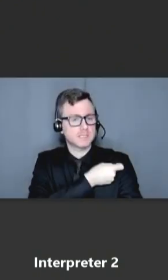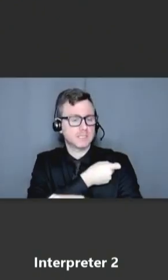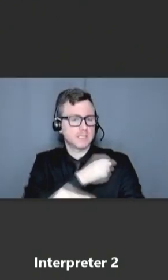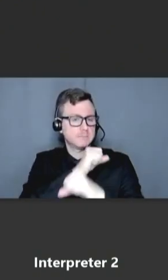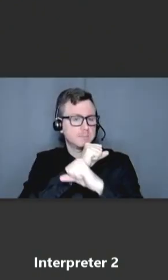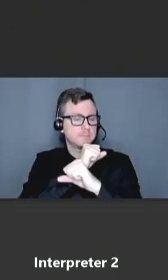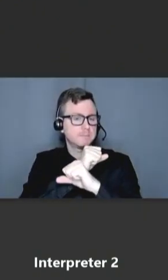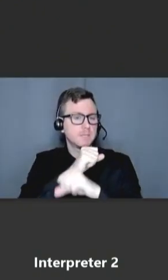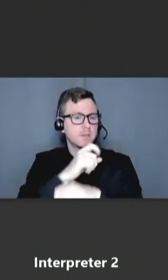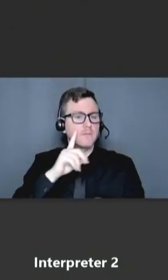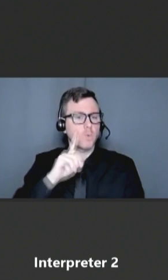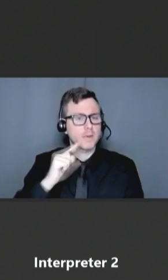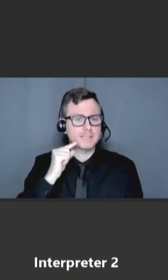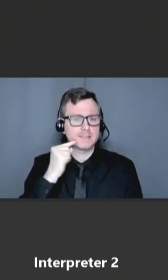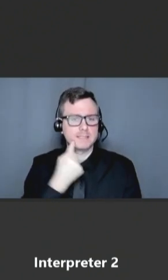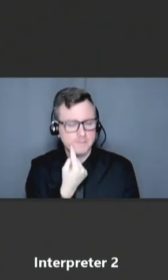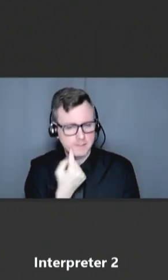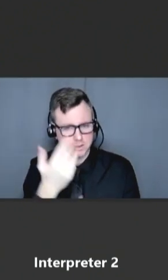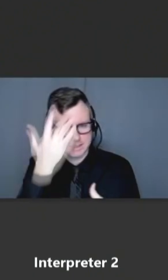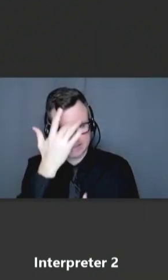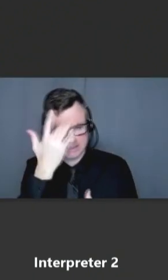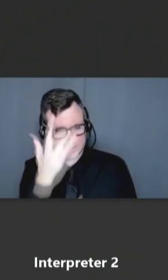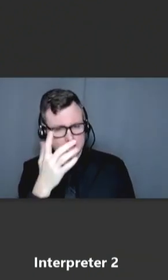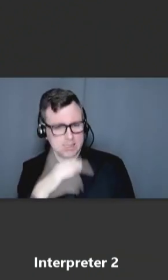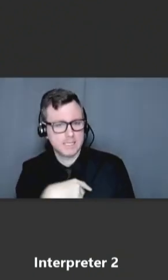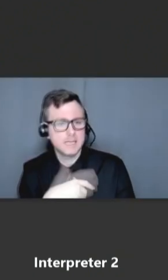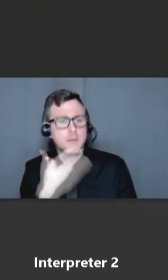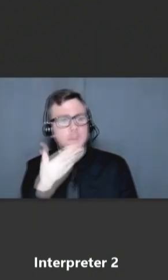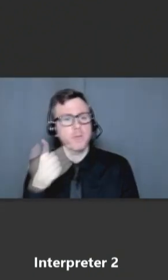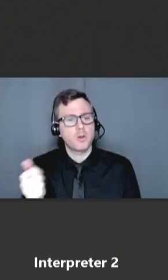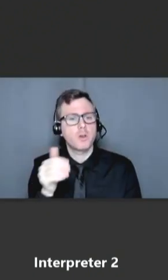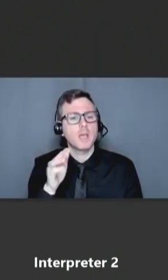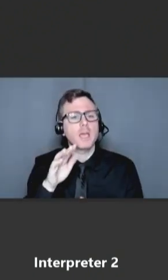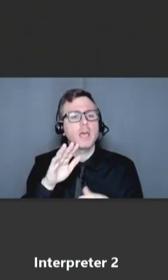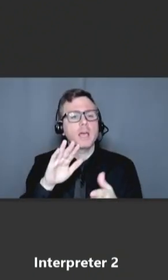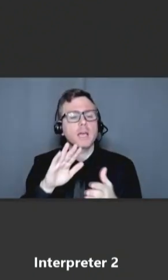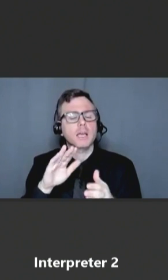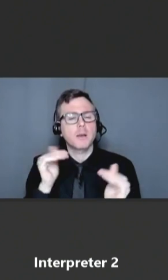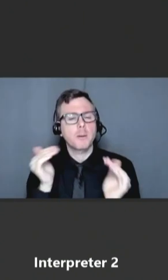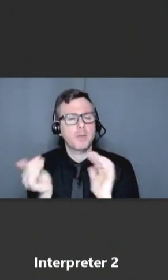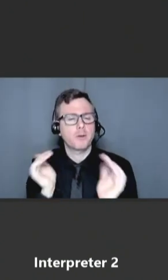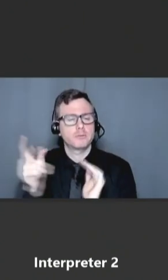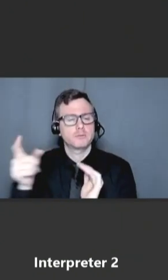disease is likely much more than neutralizing antibody titers. Cell-mediated immunity,